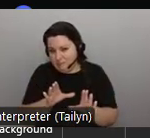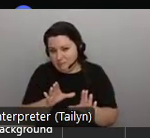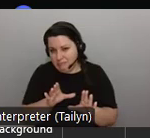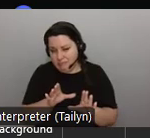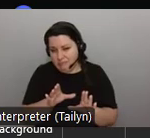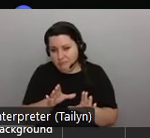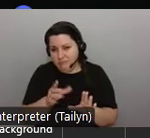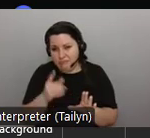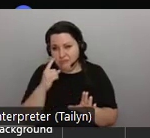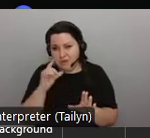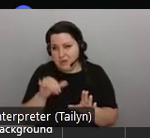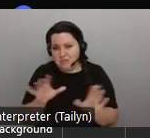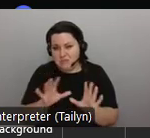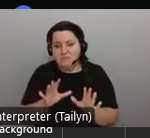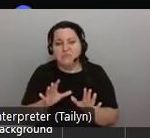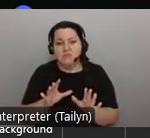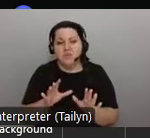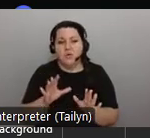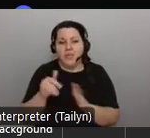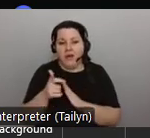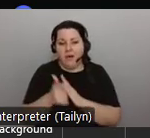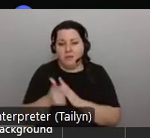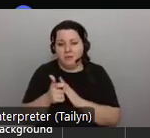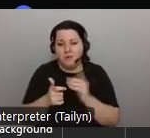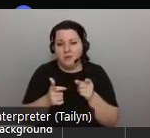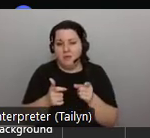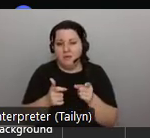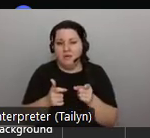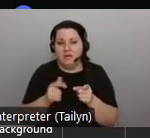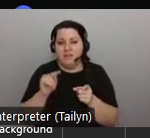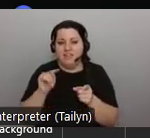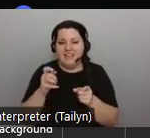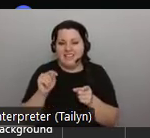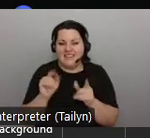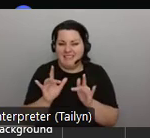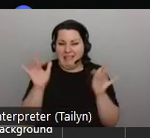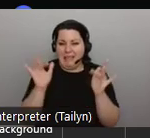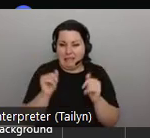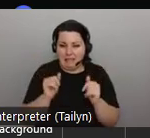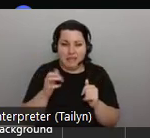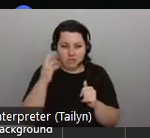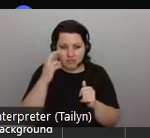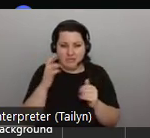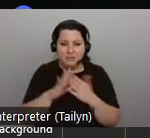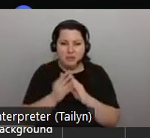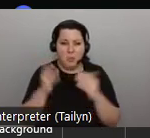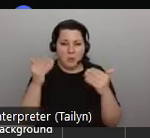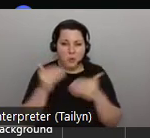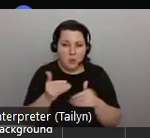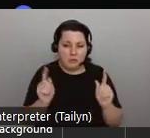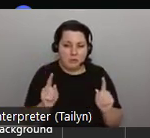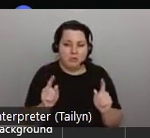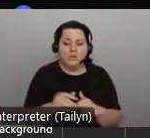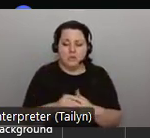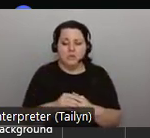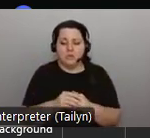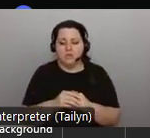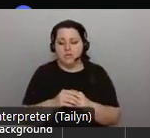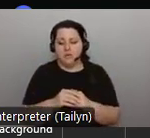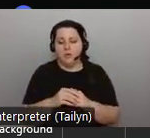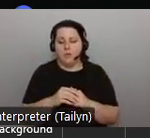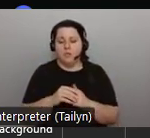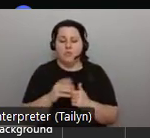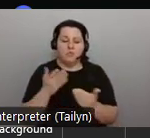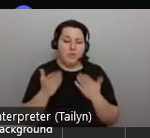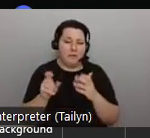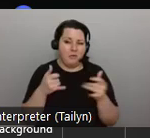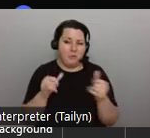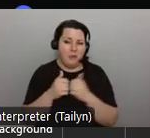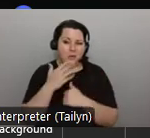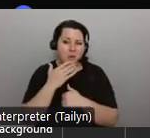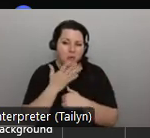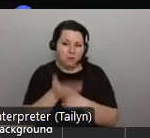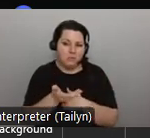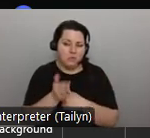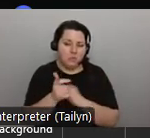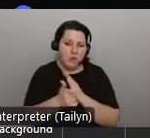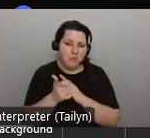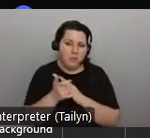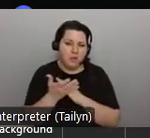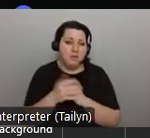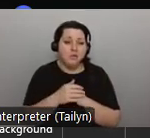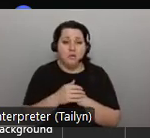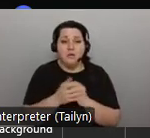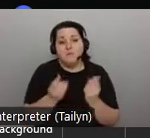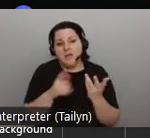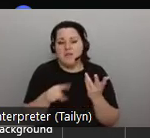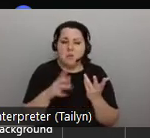color contrast and stuff like that you will have to manually handle. I will warn you that some of these designs